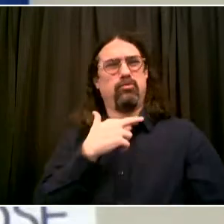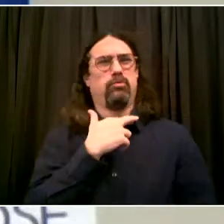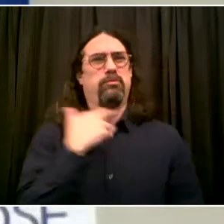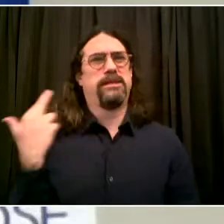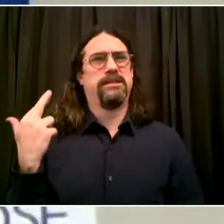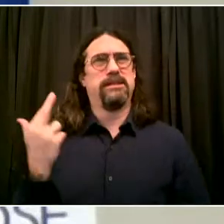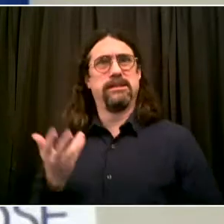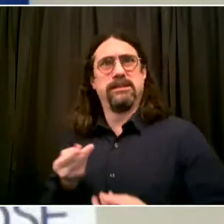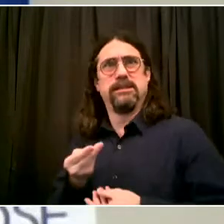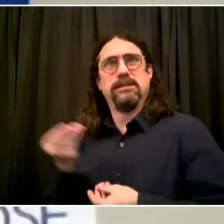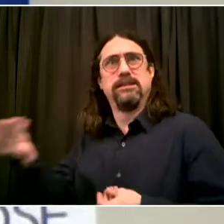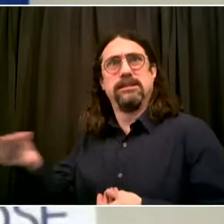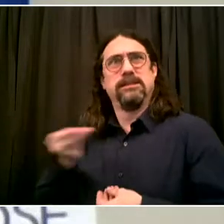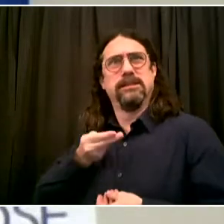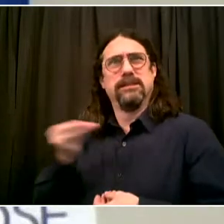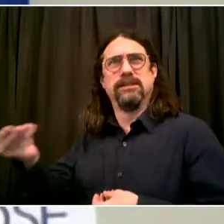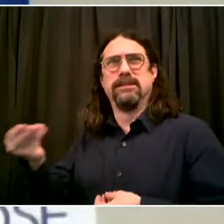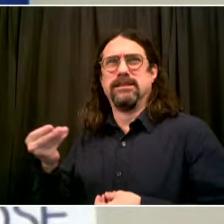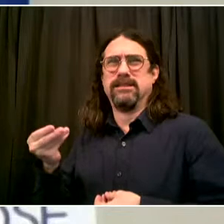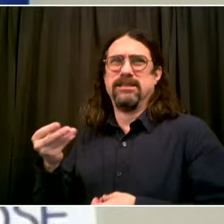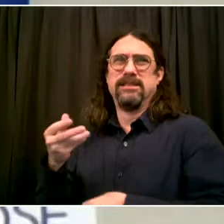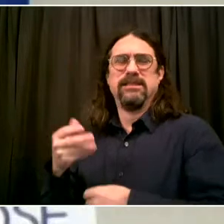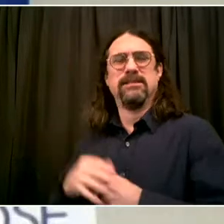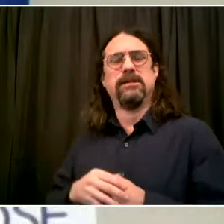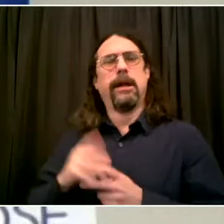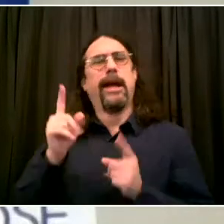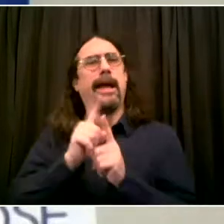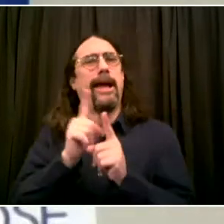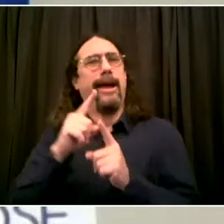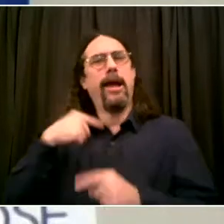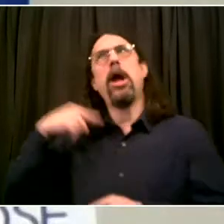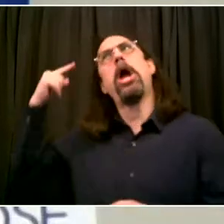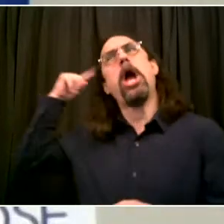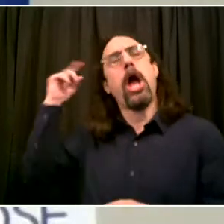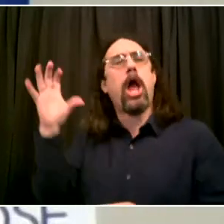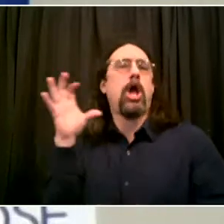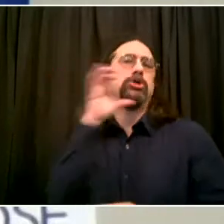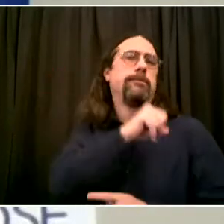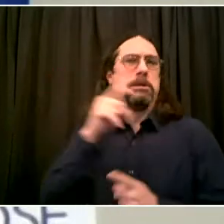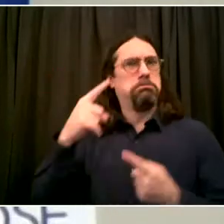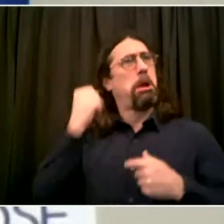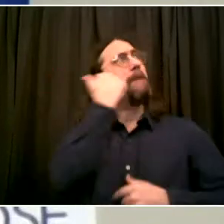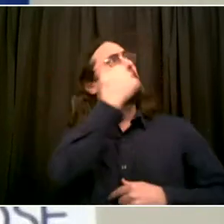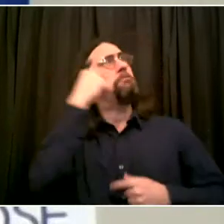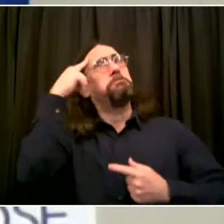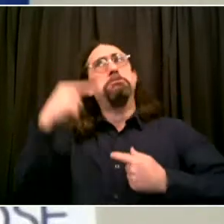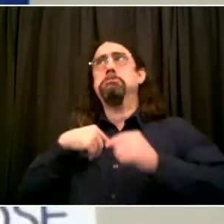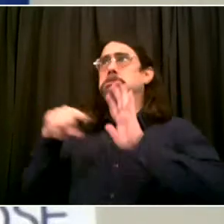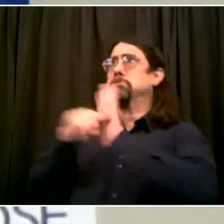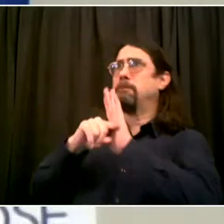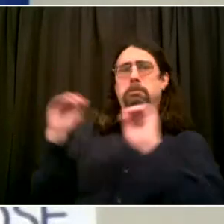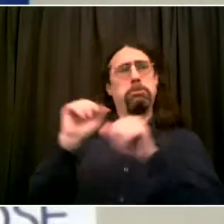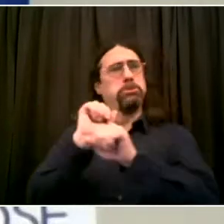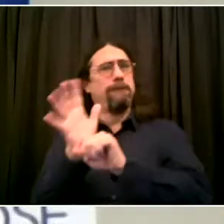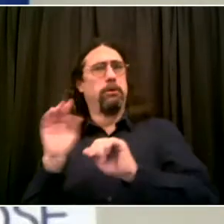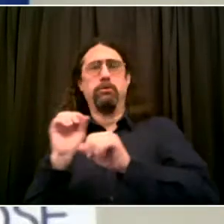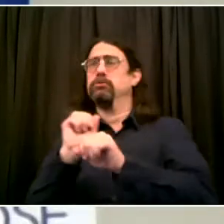AROUND YOU BECAUSE YOU PLAY SOME JADED GAME OF RUSSIAN